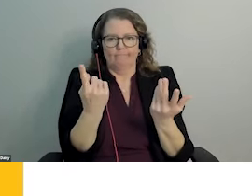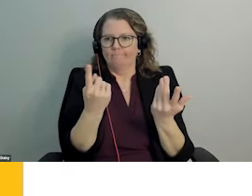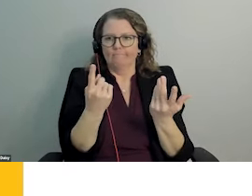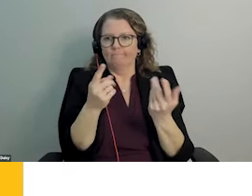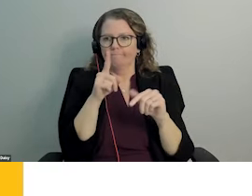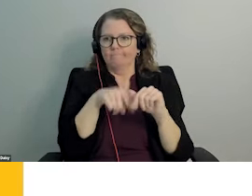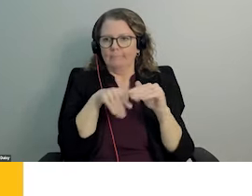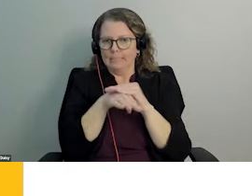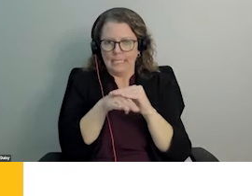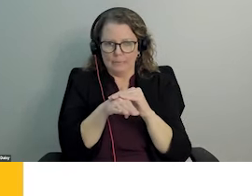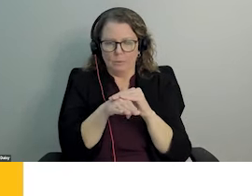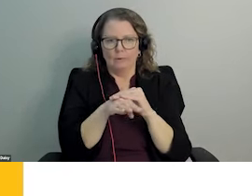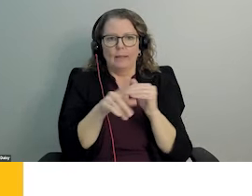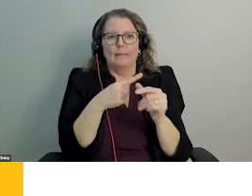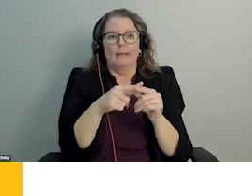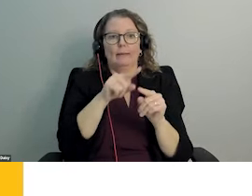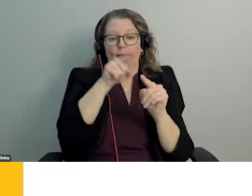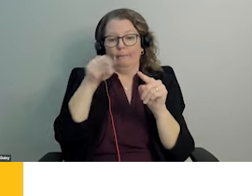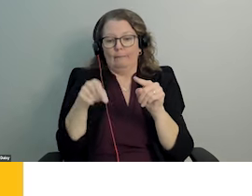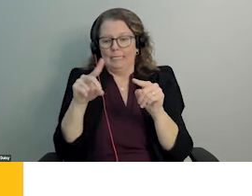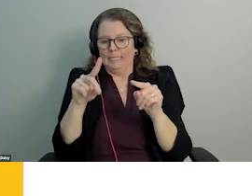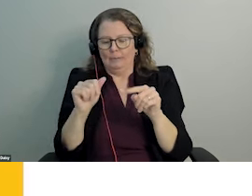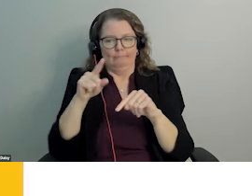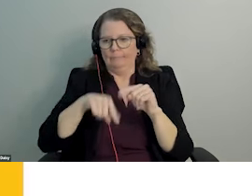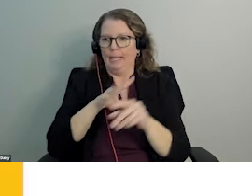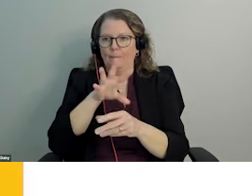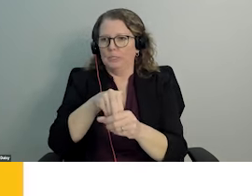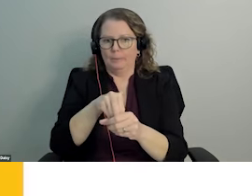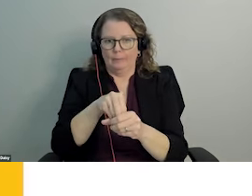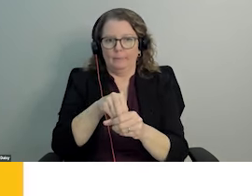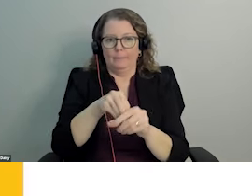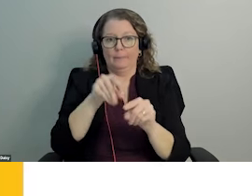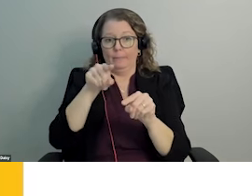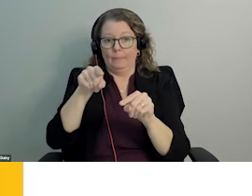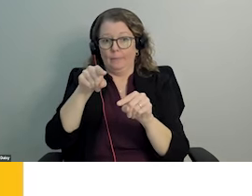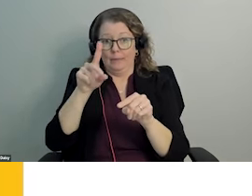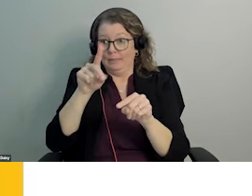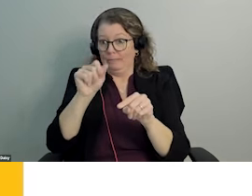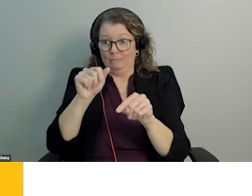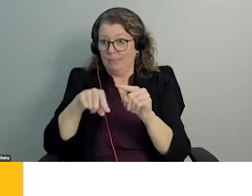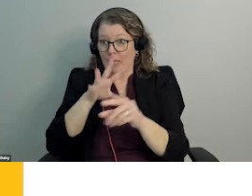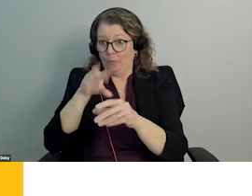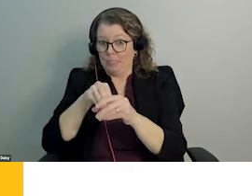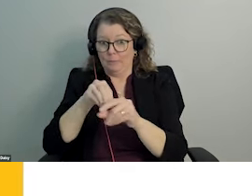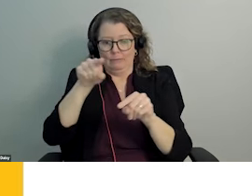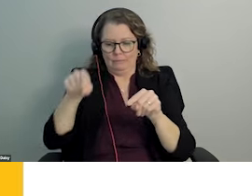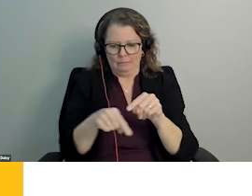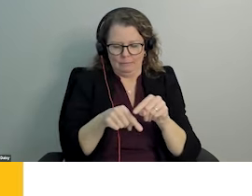then disabled people are unable to participate. If disabled people can't participate, then they're not visible to the public eye.